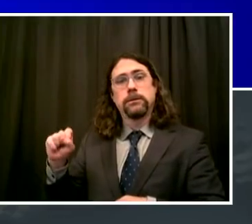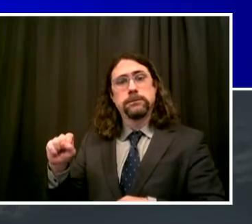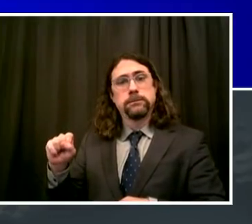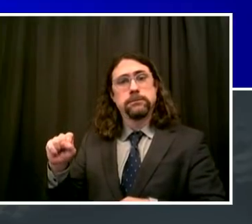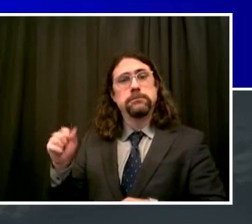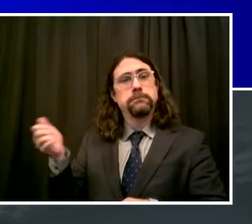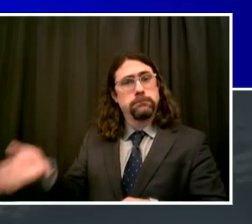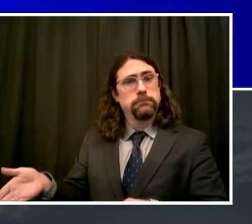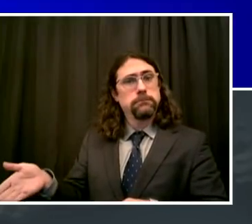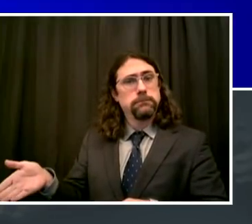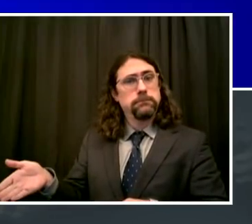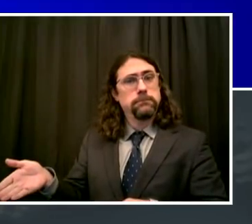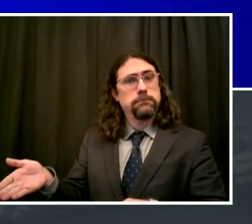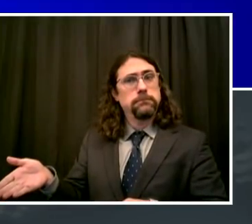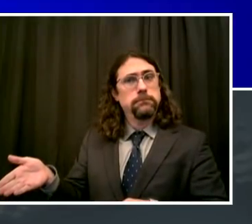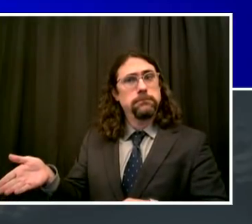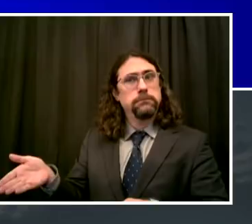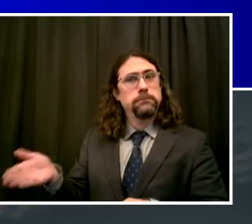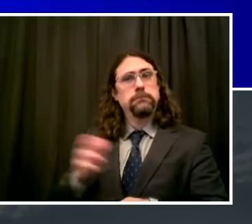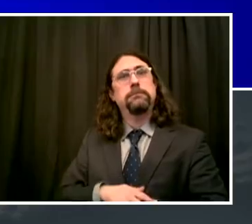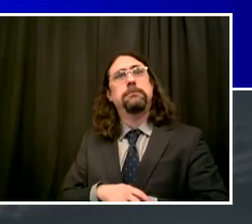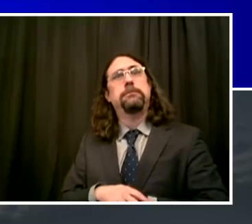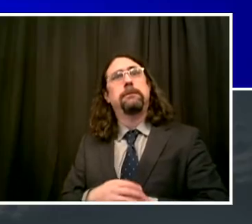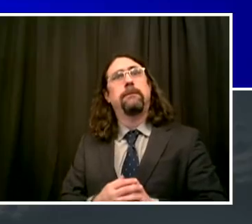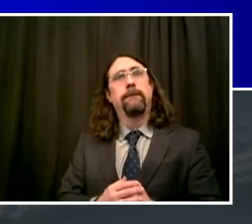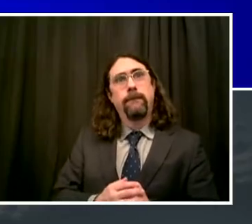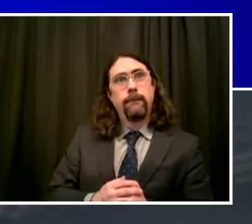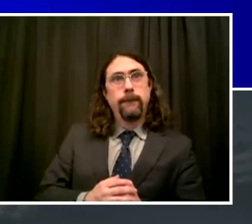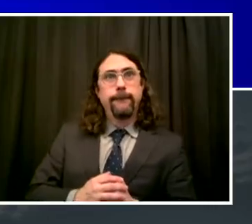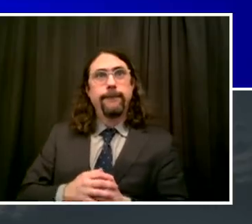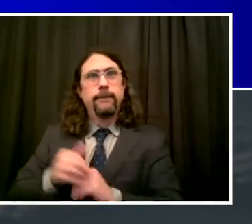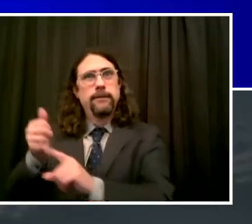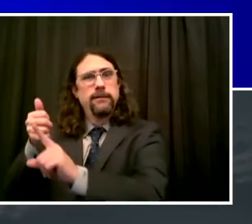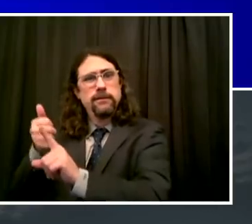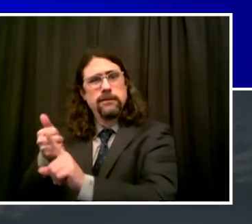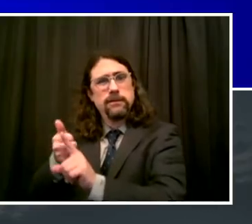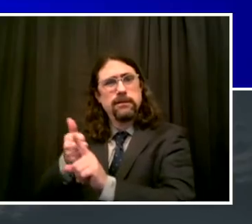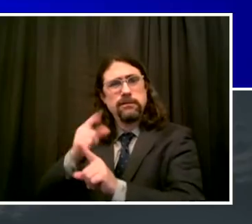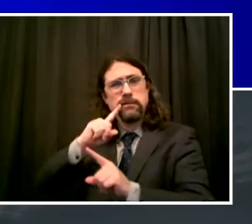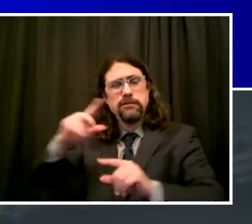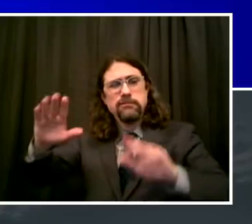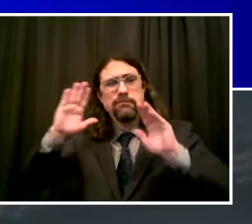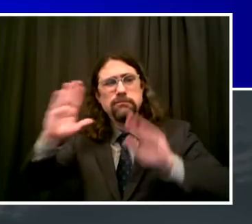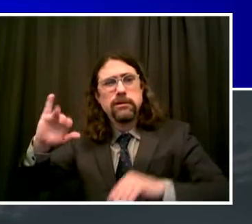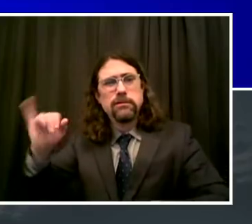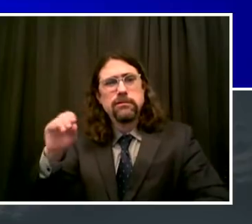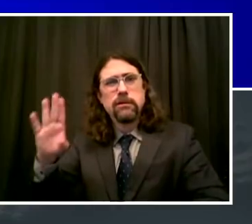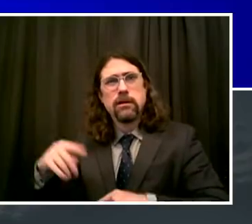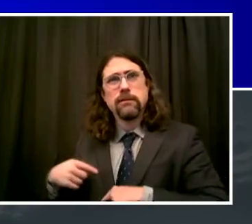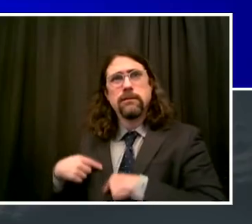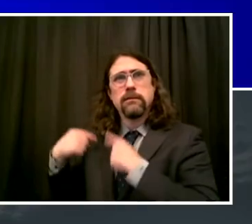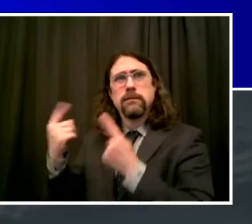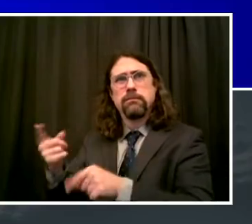FOR THE OFFICE OF WOMEN ENTERPRISES HE'S LED A